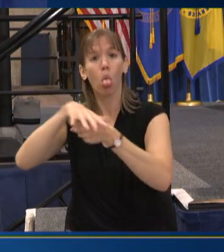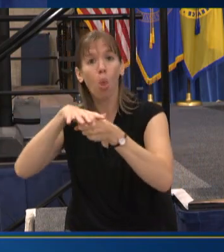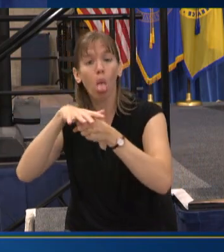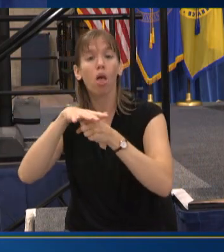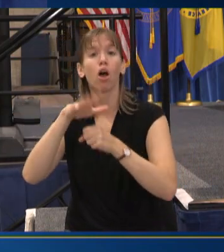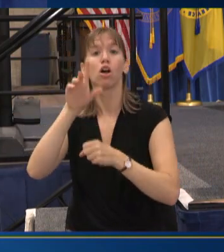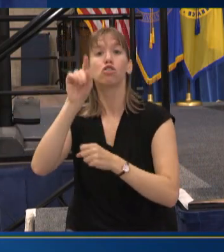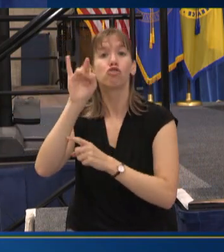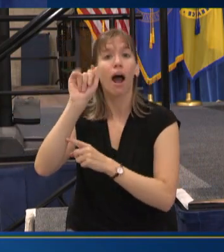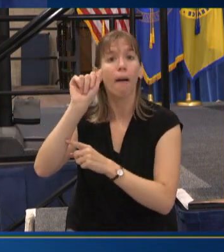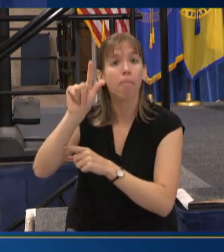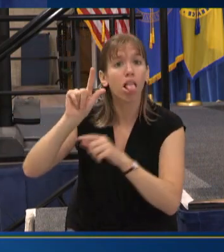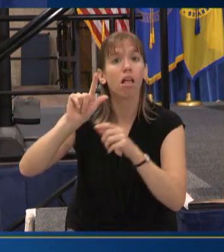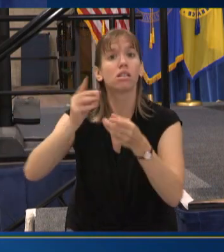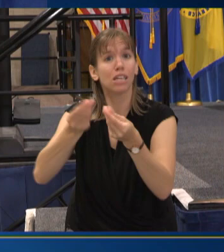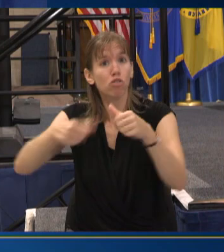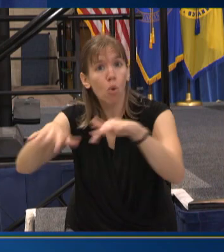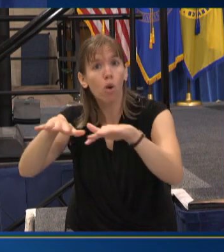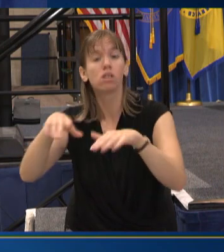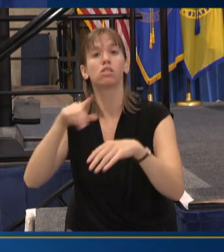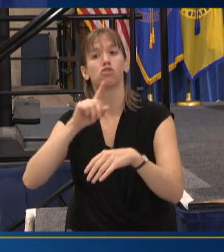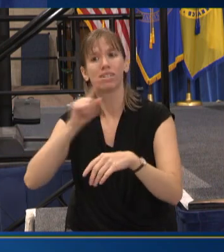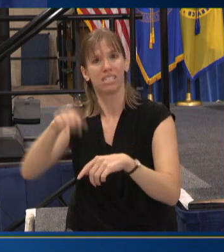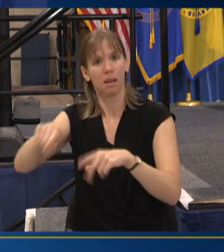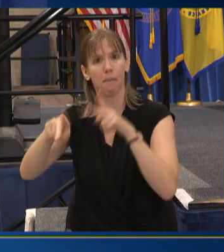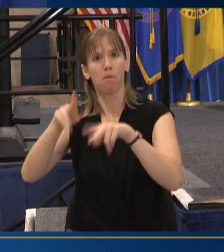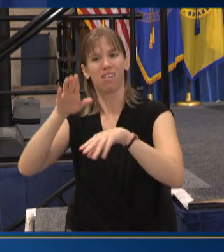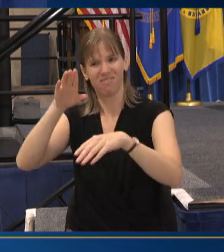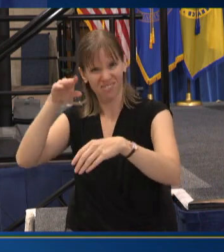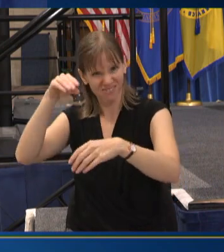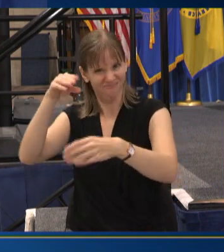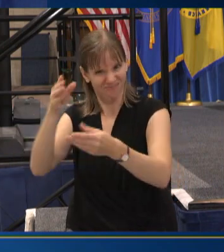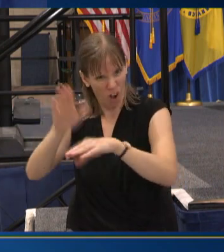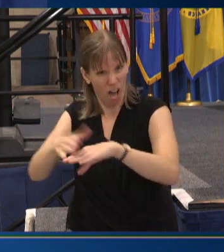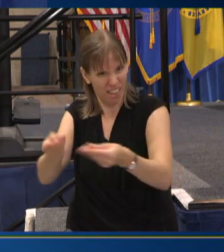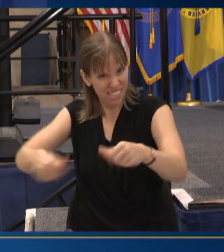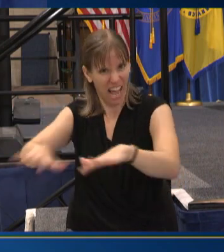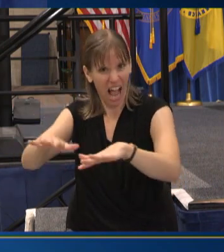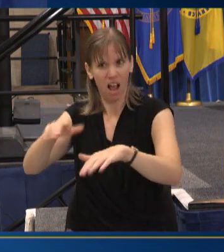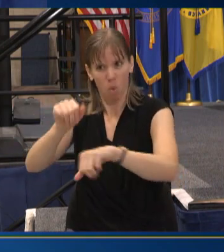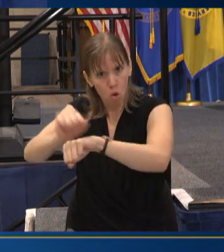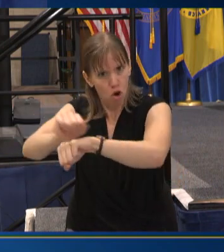organizations that are really on the ground doing the work. We know the coordination between federal